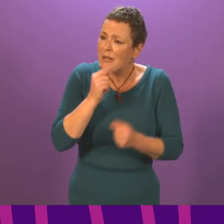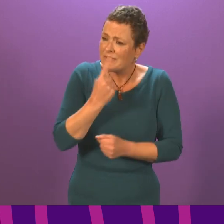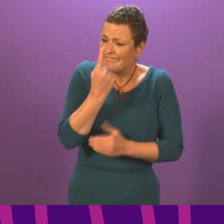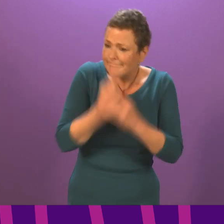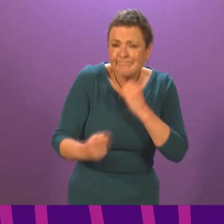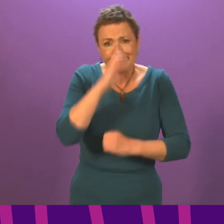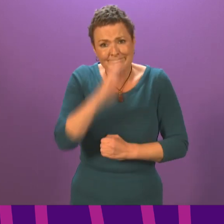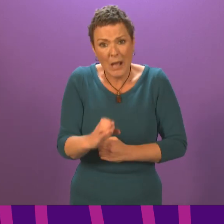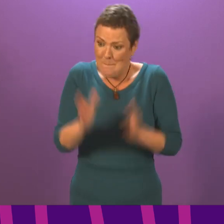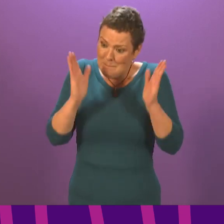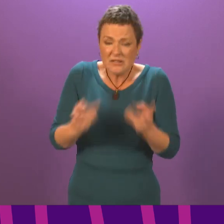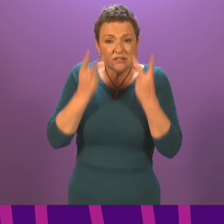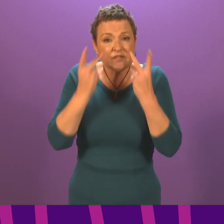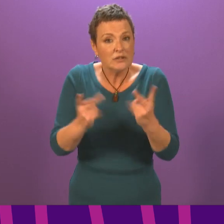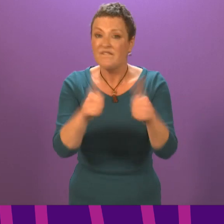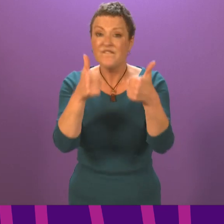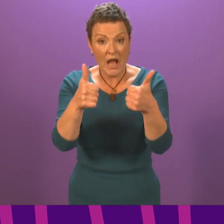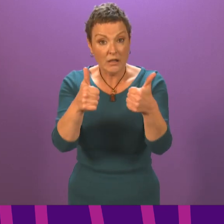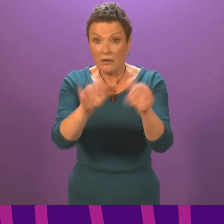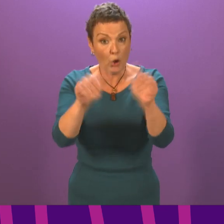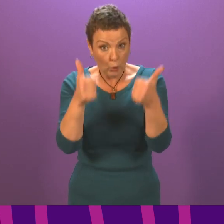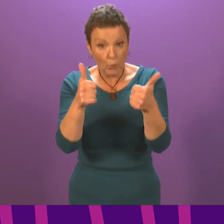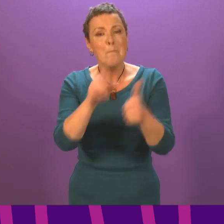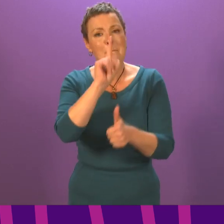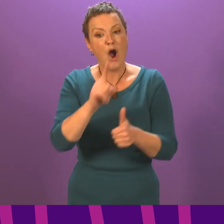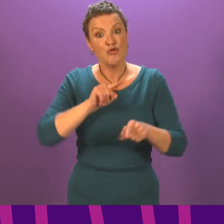that some people will feel that way—please reduce your unnecessary contacts as much as